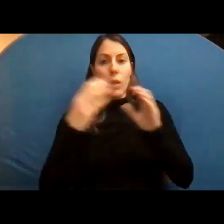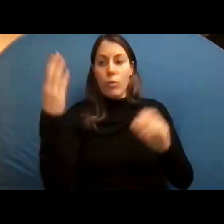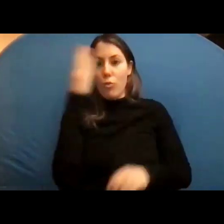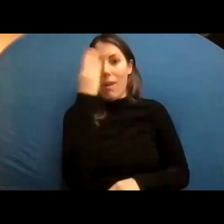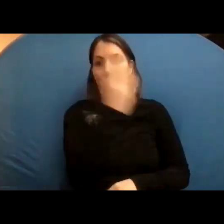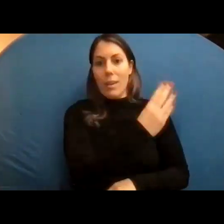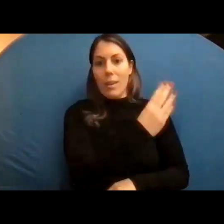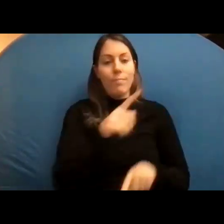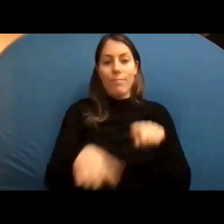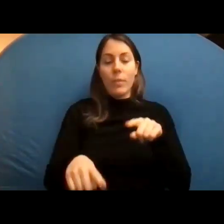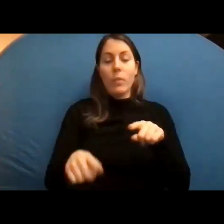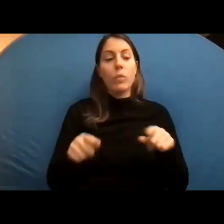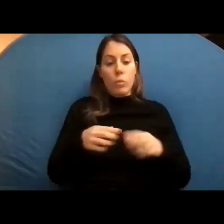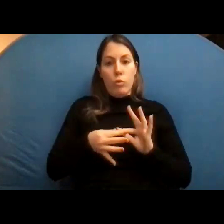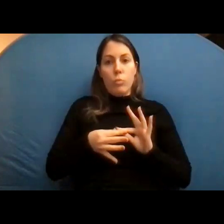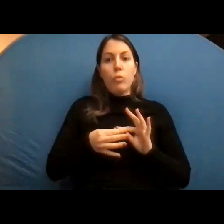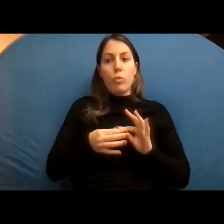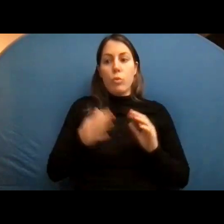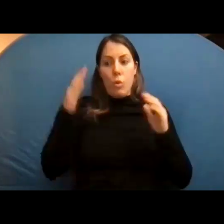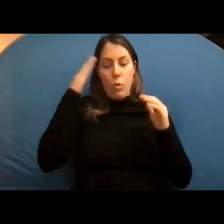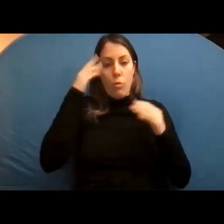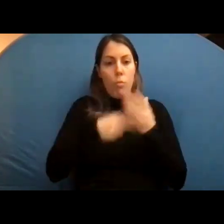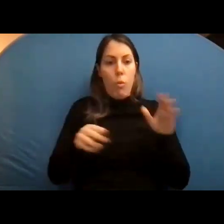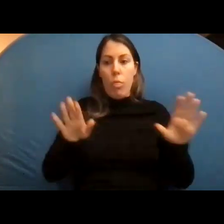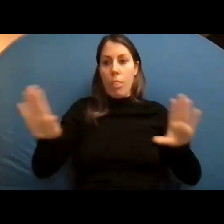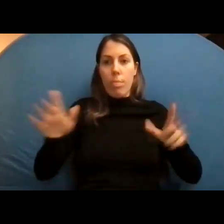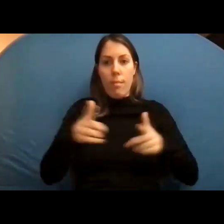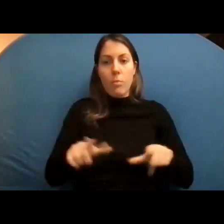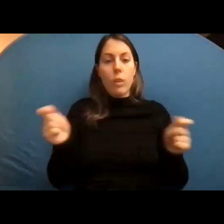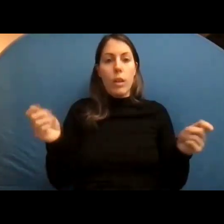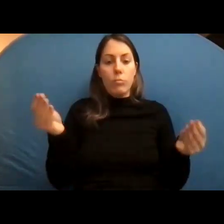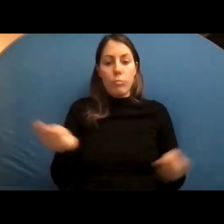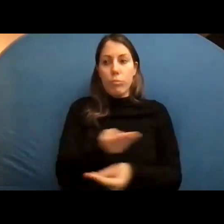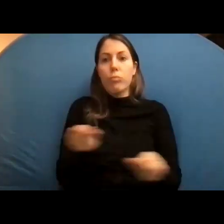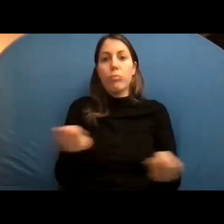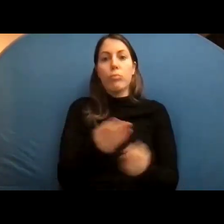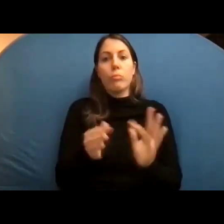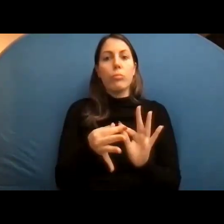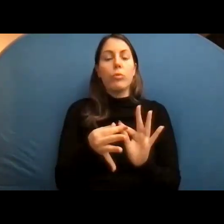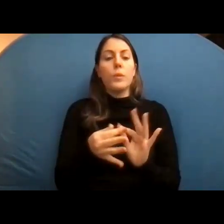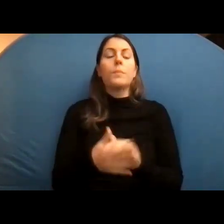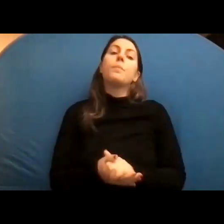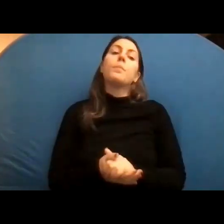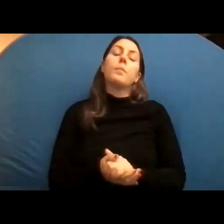between who knows both languages and is able to communicate that message back and forth.